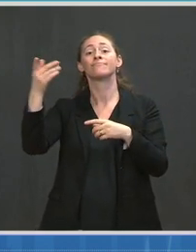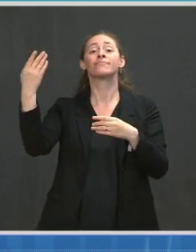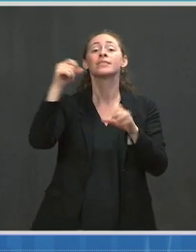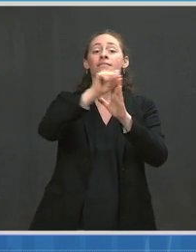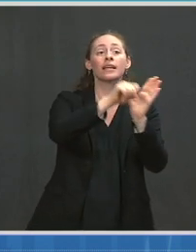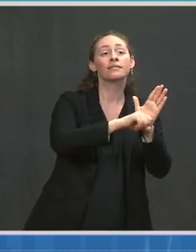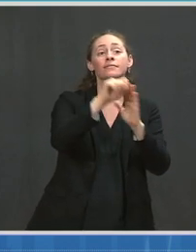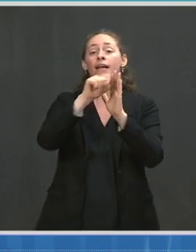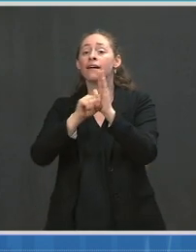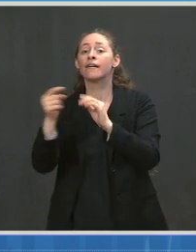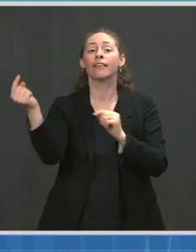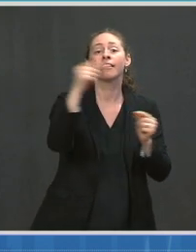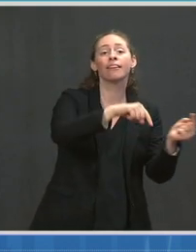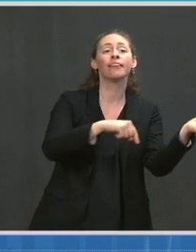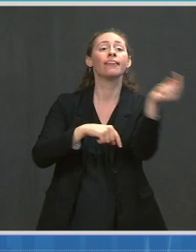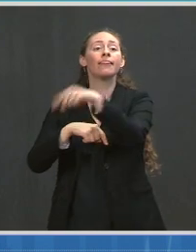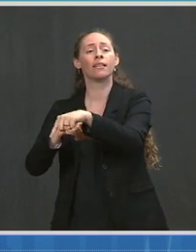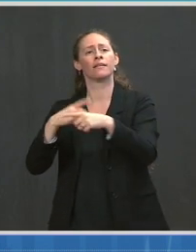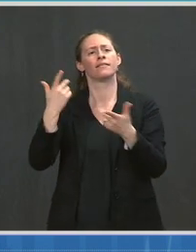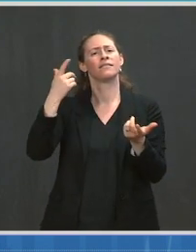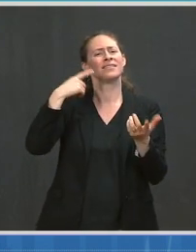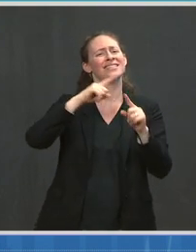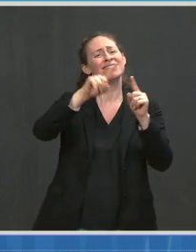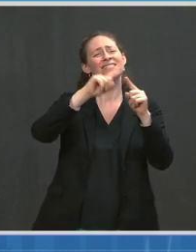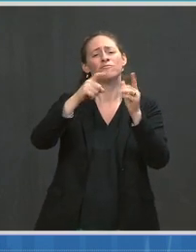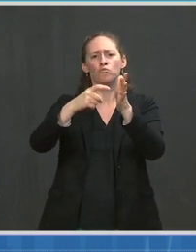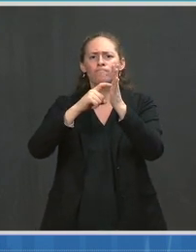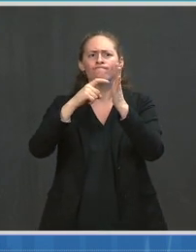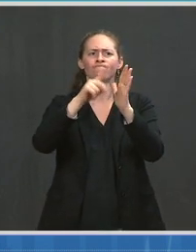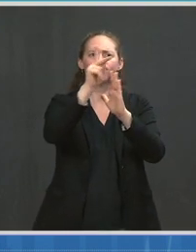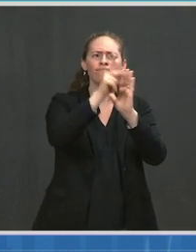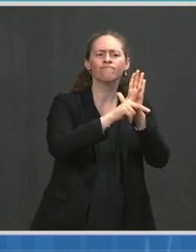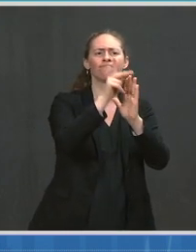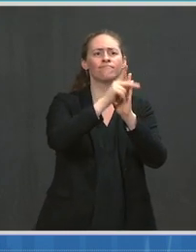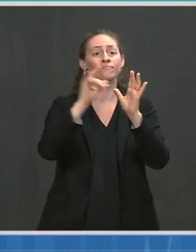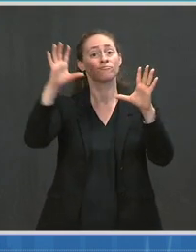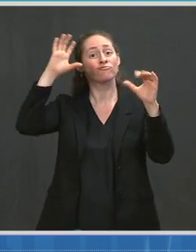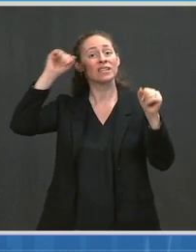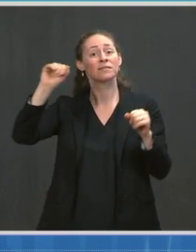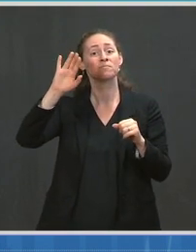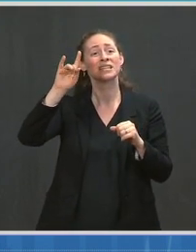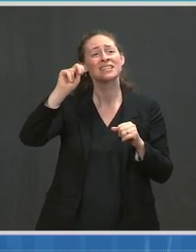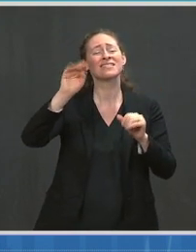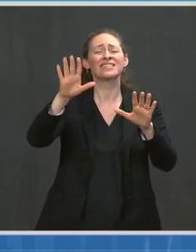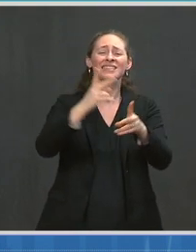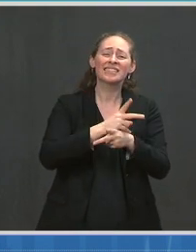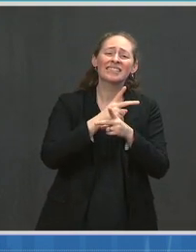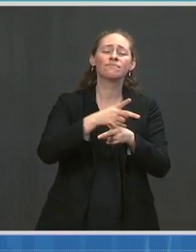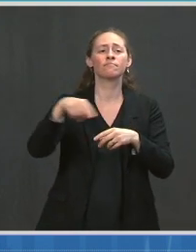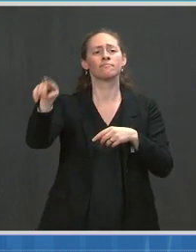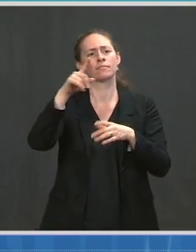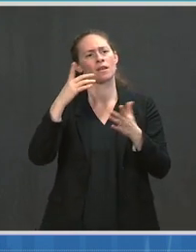he reminds people that it's a time, as I said earlier, for optimism, but not for relaxation.